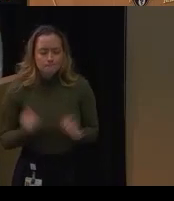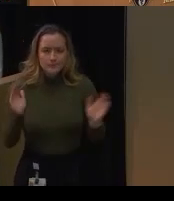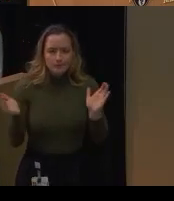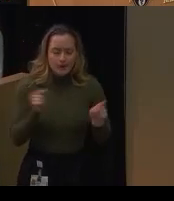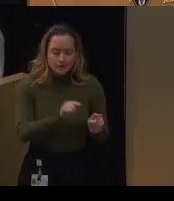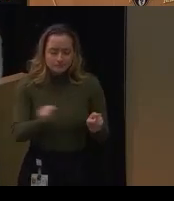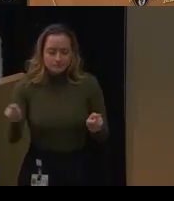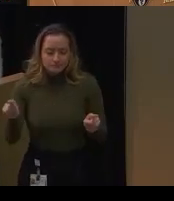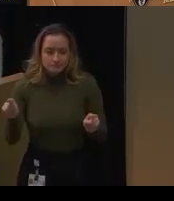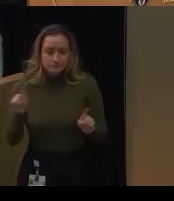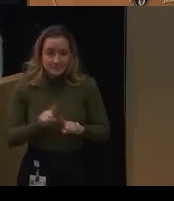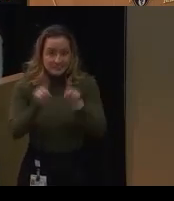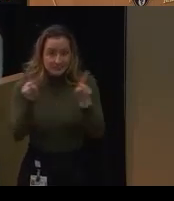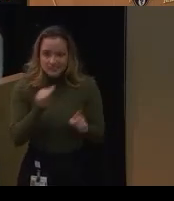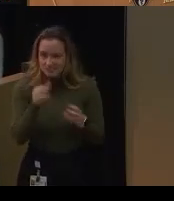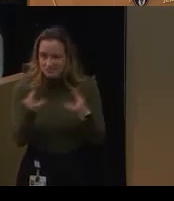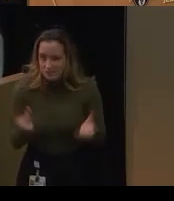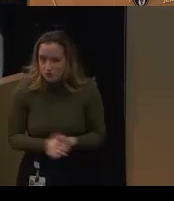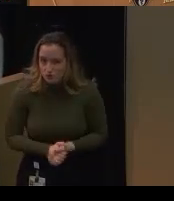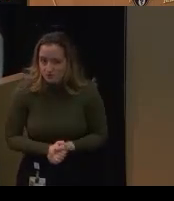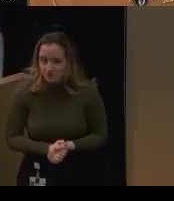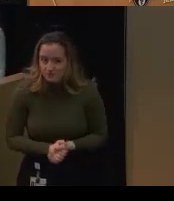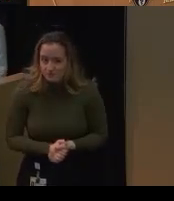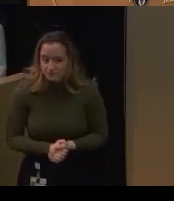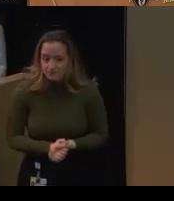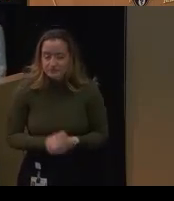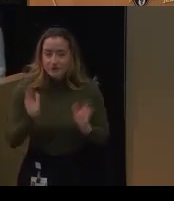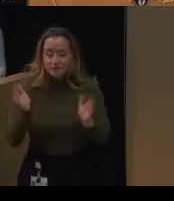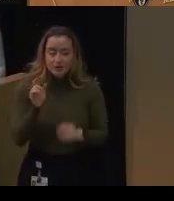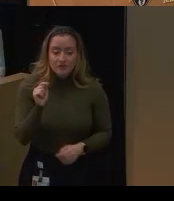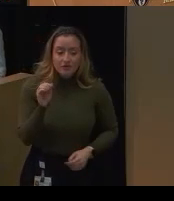groups on our three latent variables theory of Mind empathy and social functioning in fact our